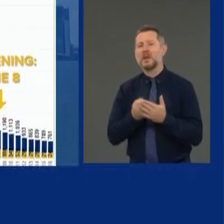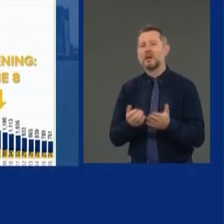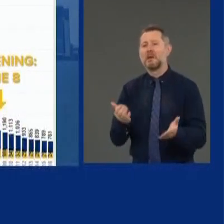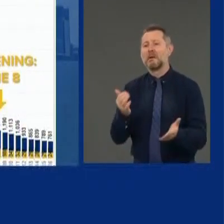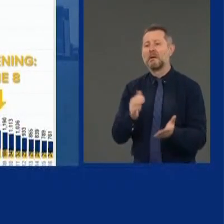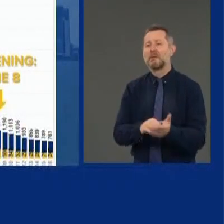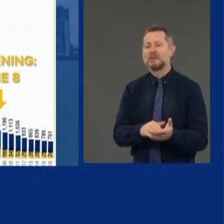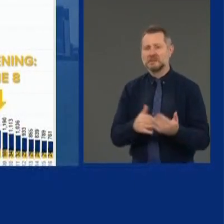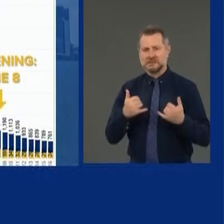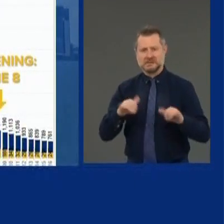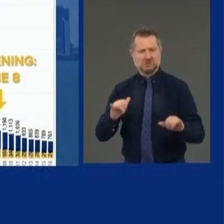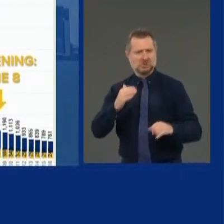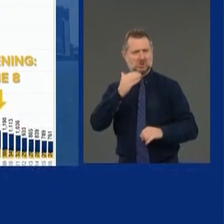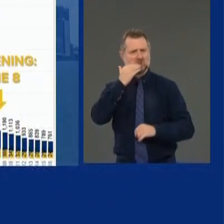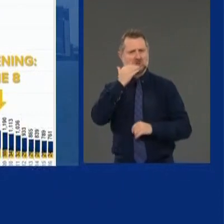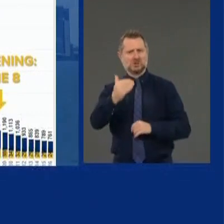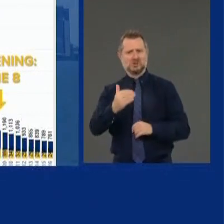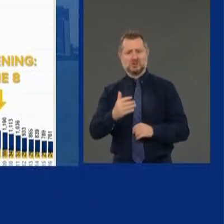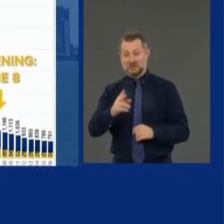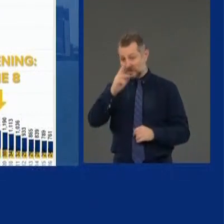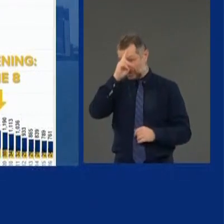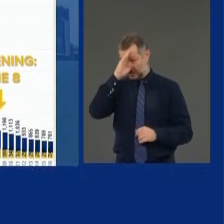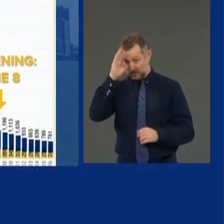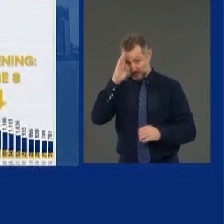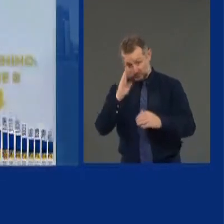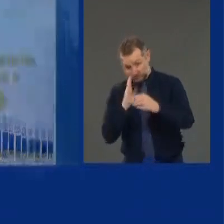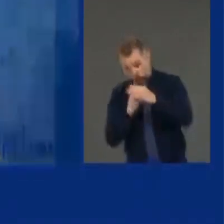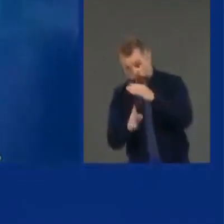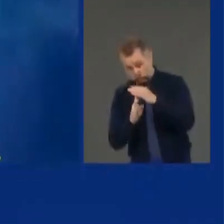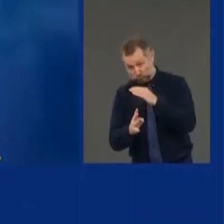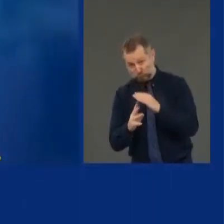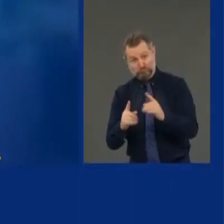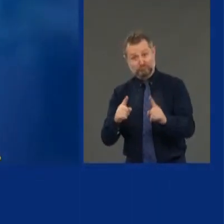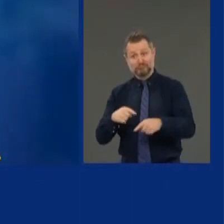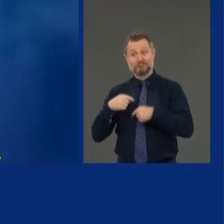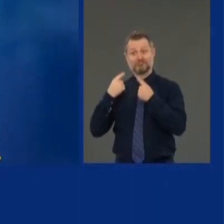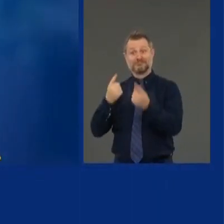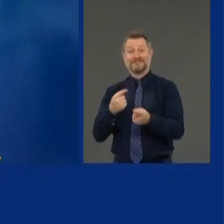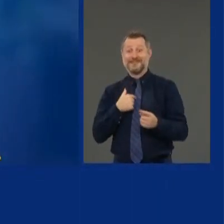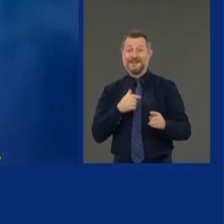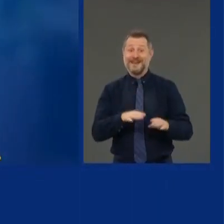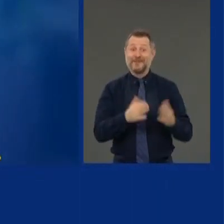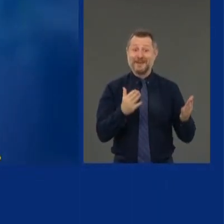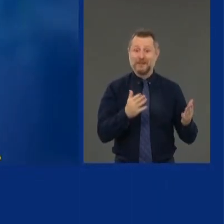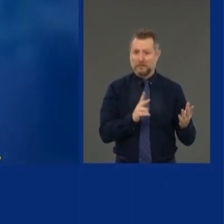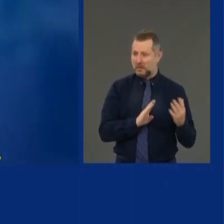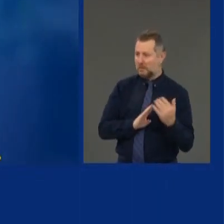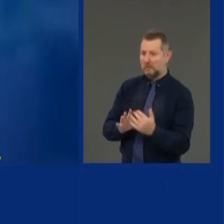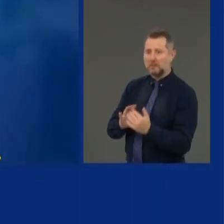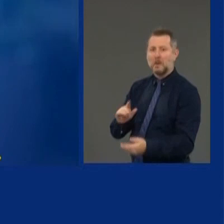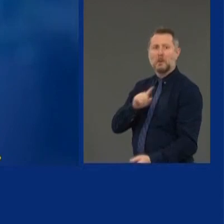IT FROM THE POINT OF REOPENING. THE NUMBERS ARE GOOD.